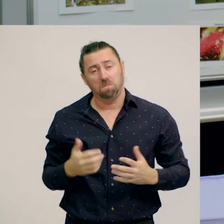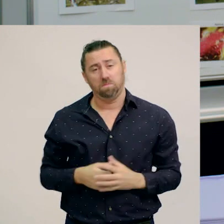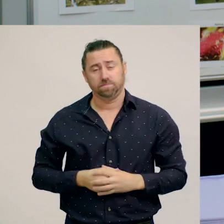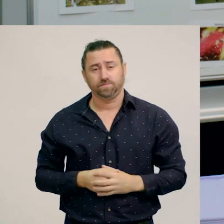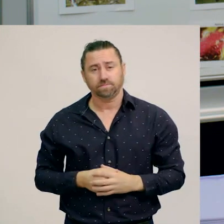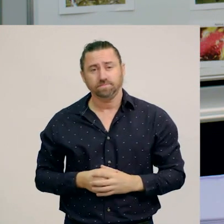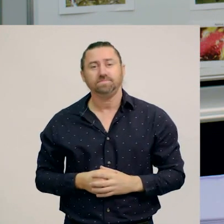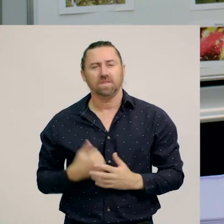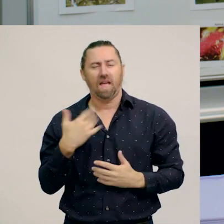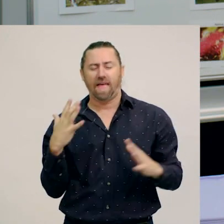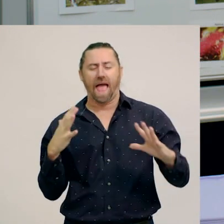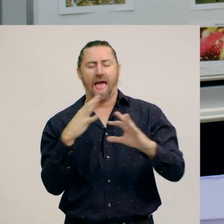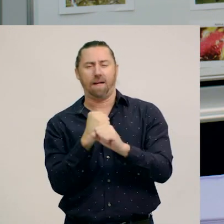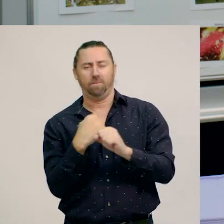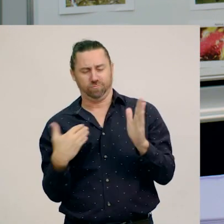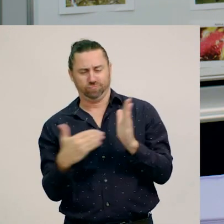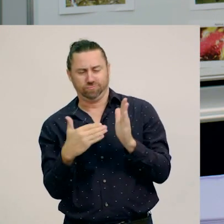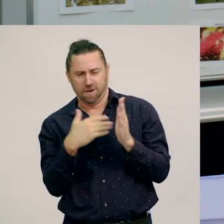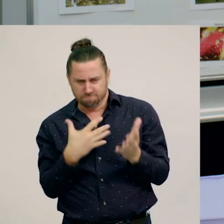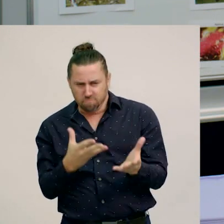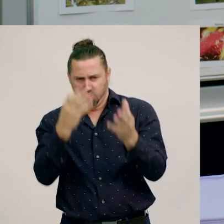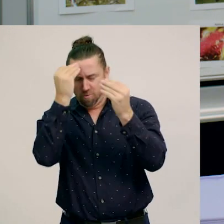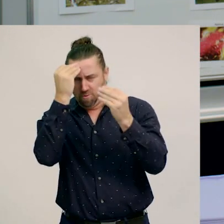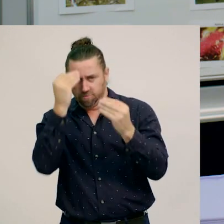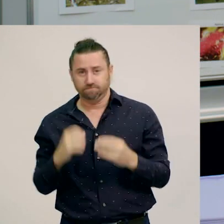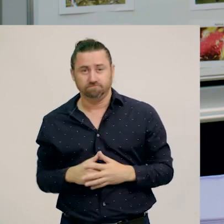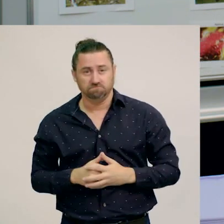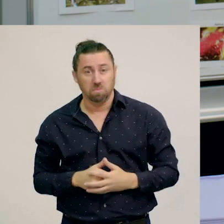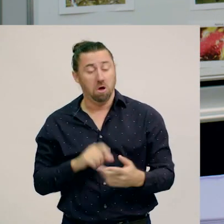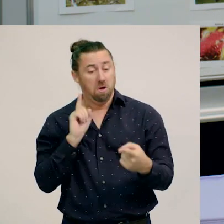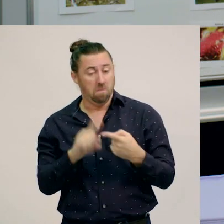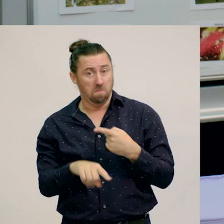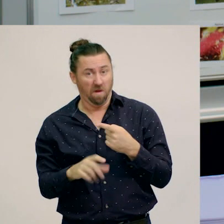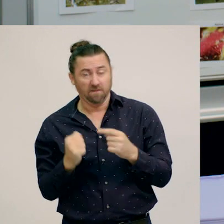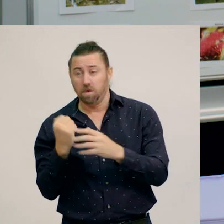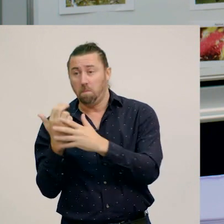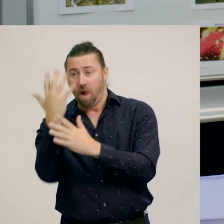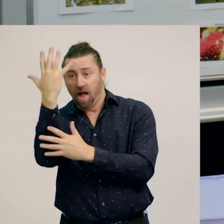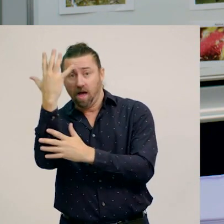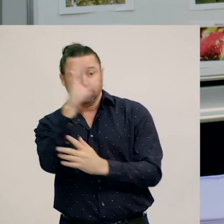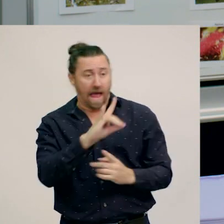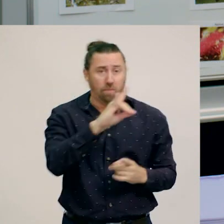Okay, let’s recap what we've learnt today. We now know that there are relationships between plants and animals.